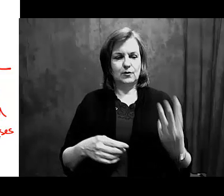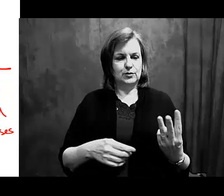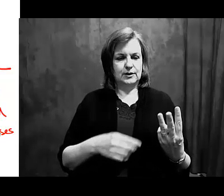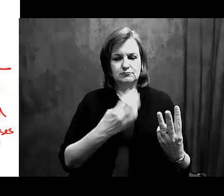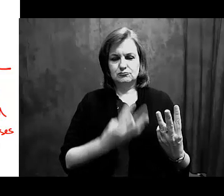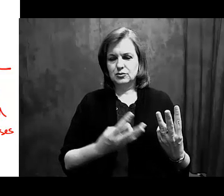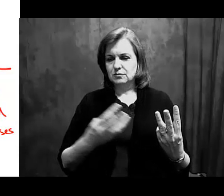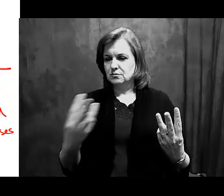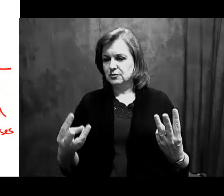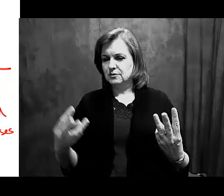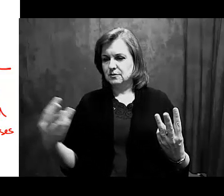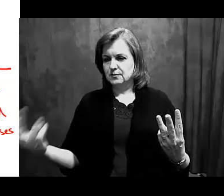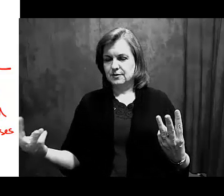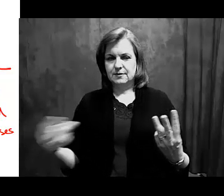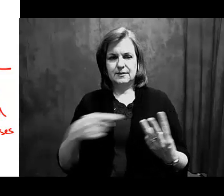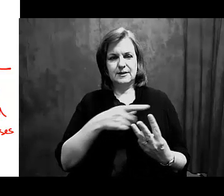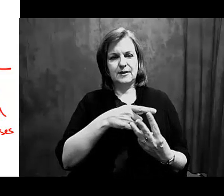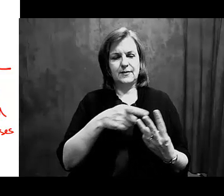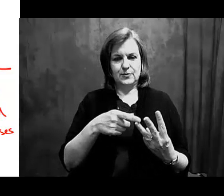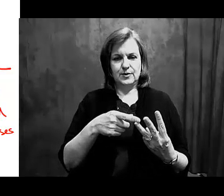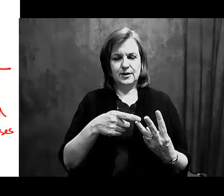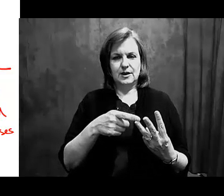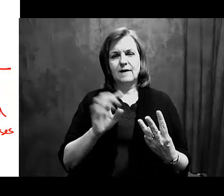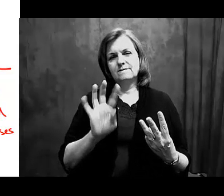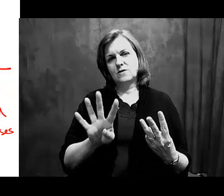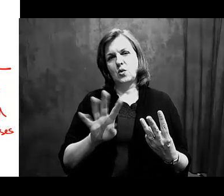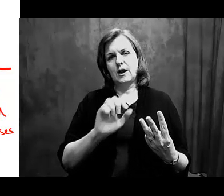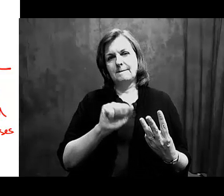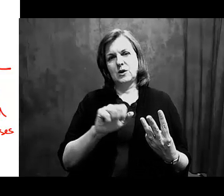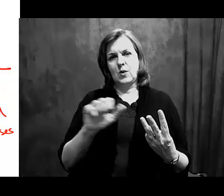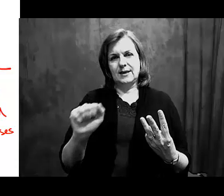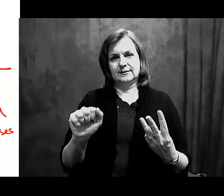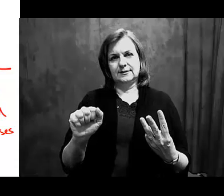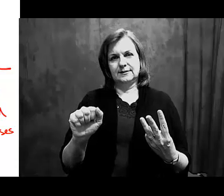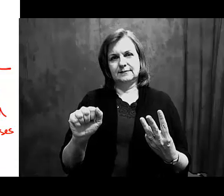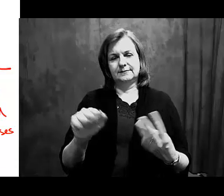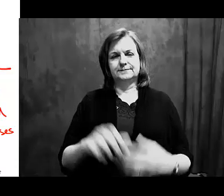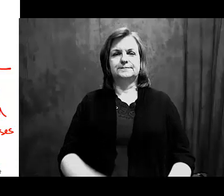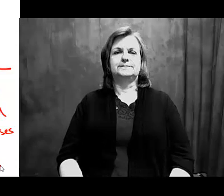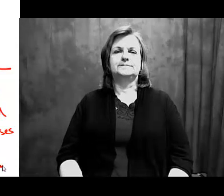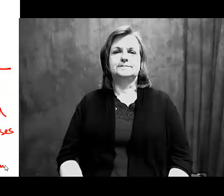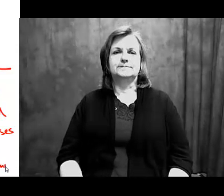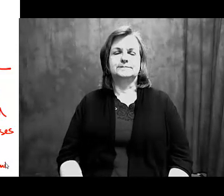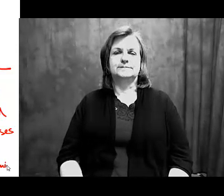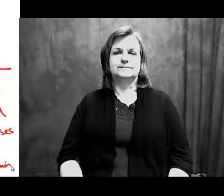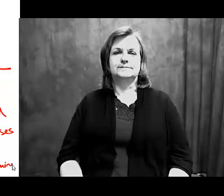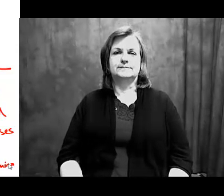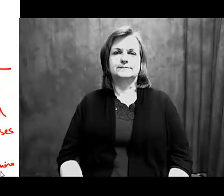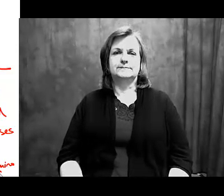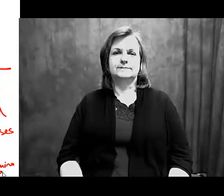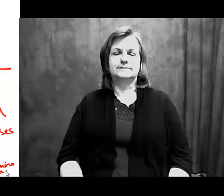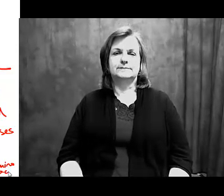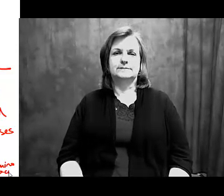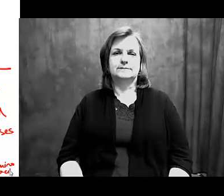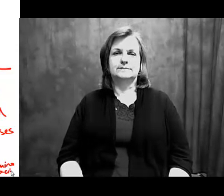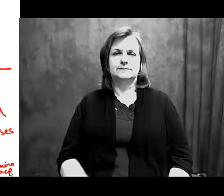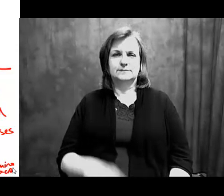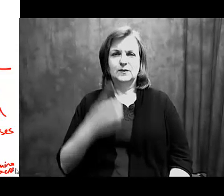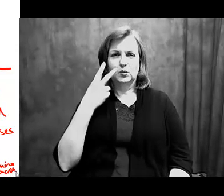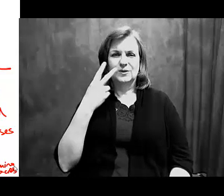and if we have three codons -- so 12 divided by 3 givesyou 4 amino acids